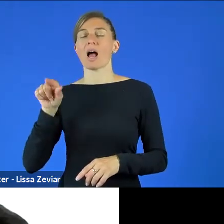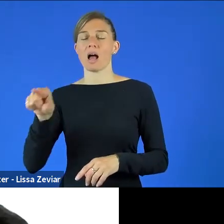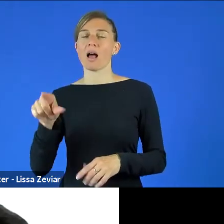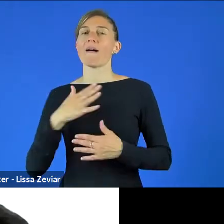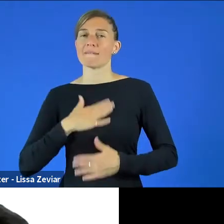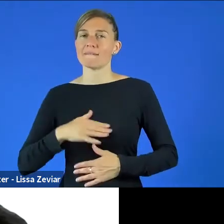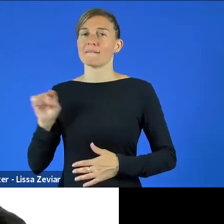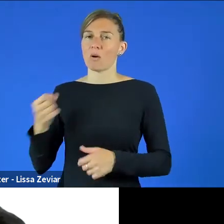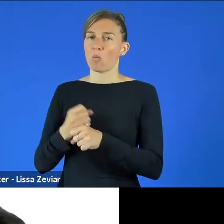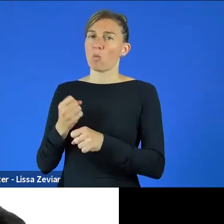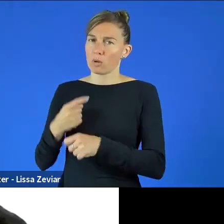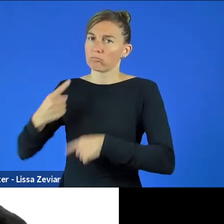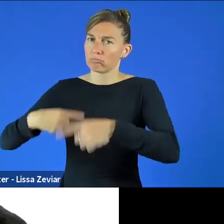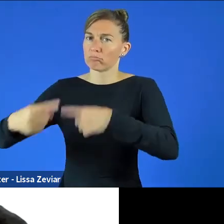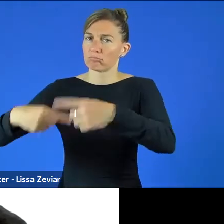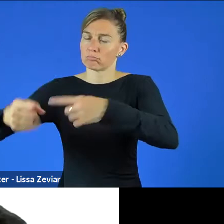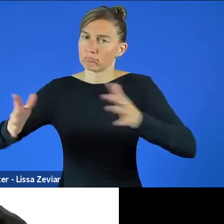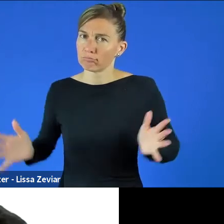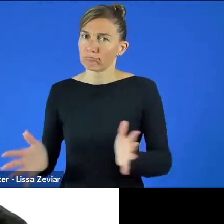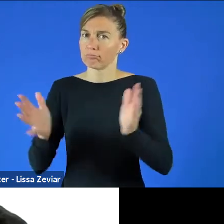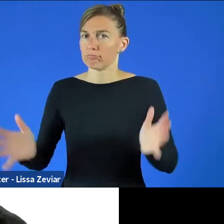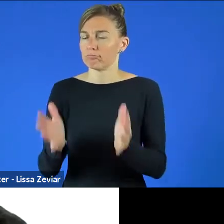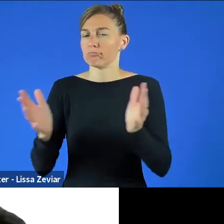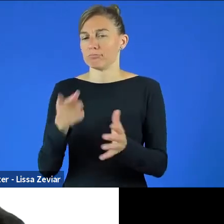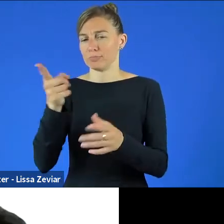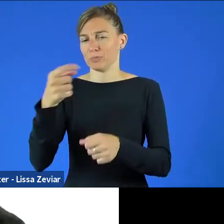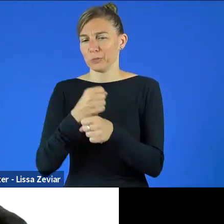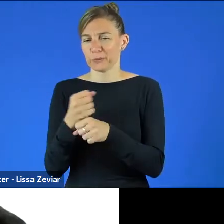to promote this work, so, I just wanted to add that